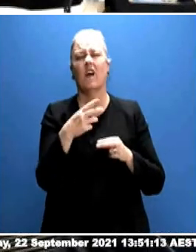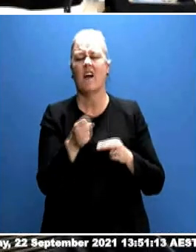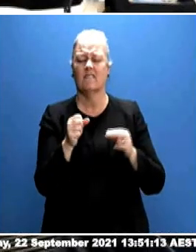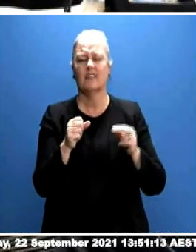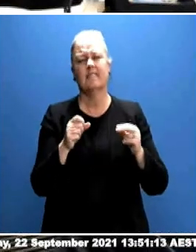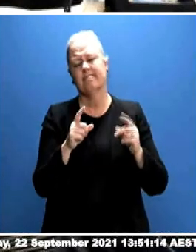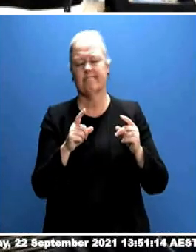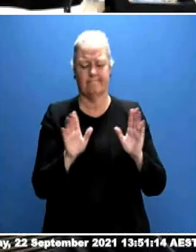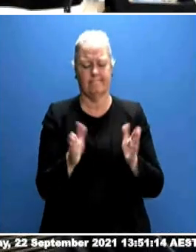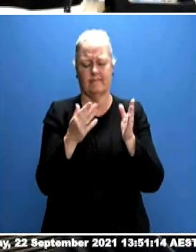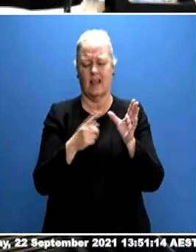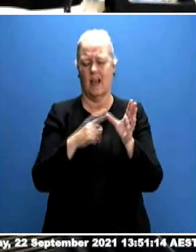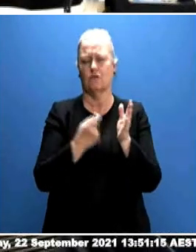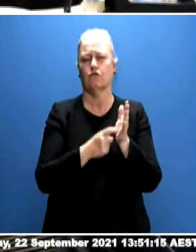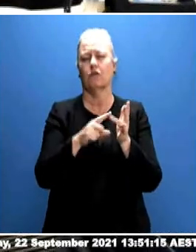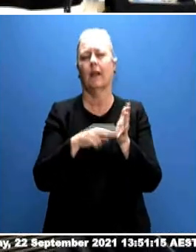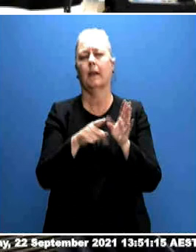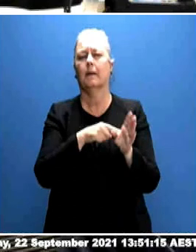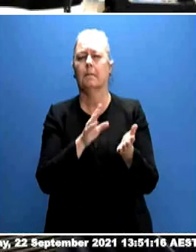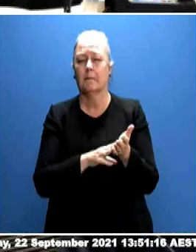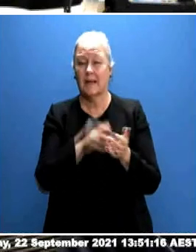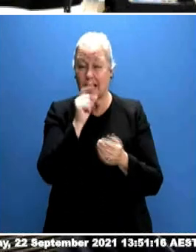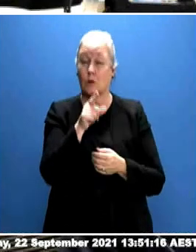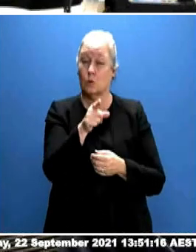if you could perhaps explain the acronym the first time you use it.